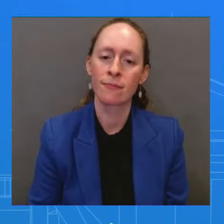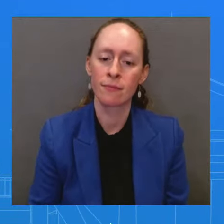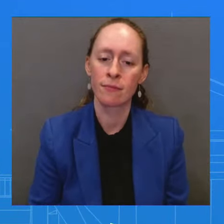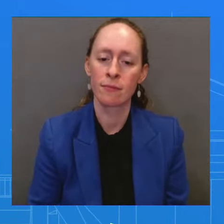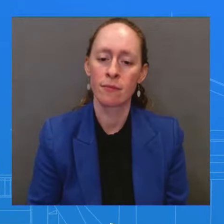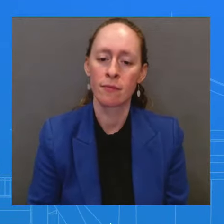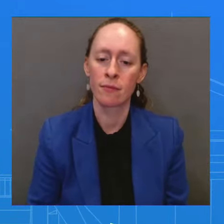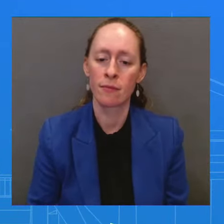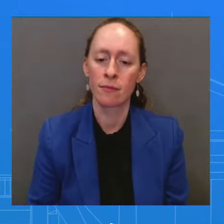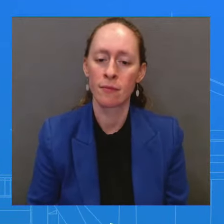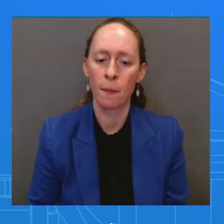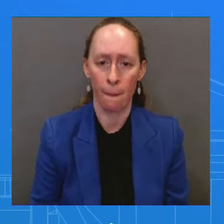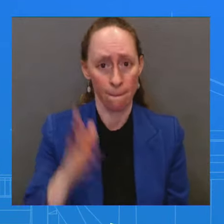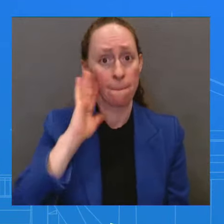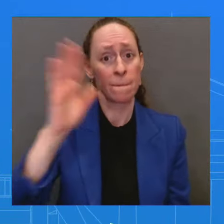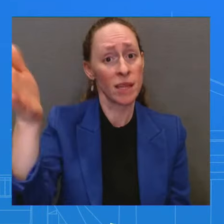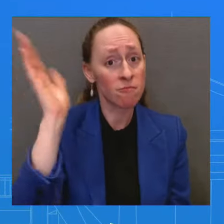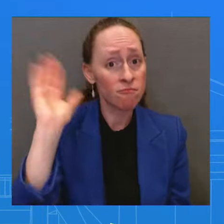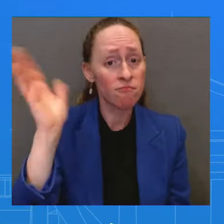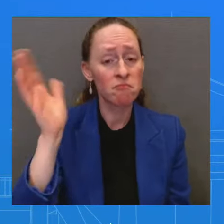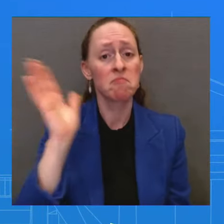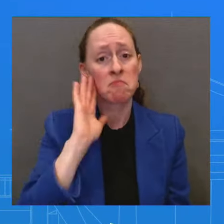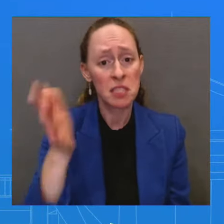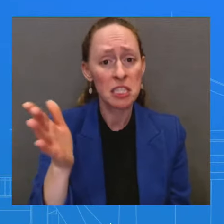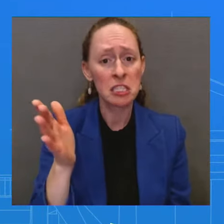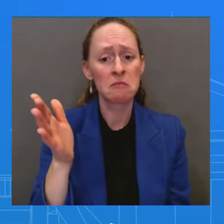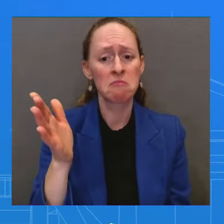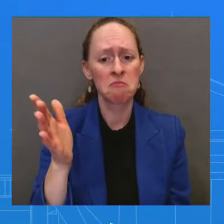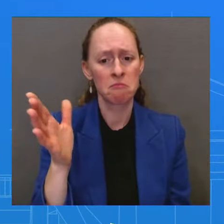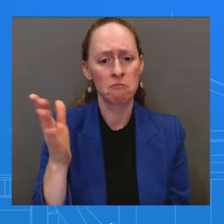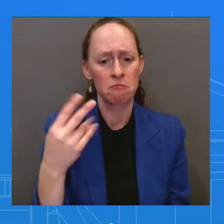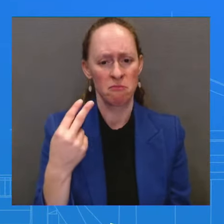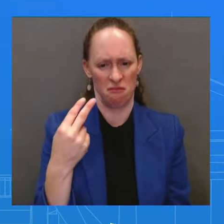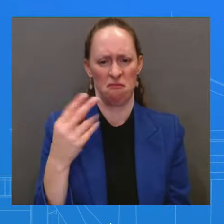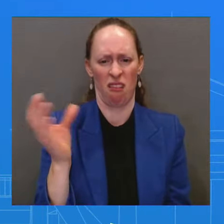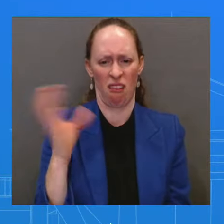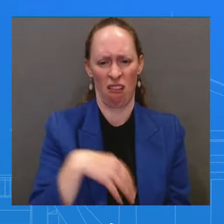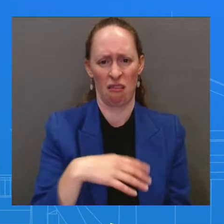to go to a funeral instead of the President. Don't have anything beyond that.